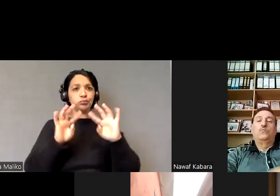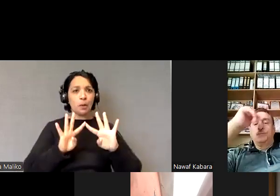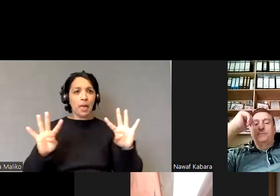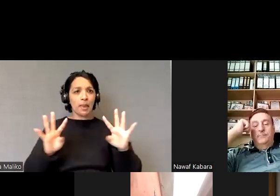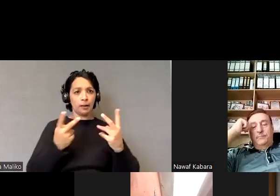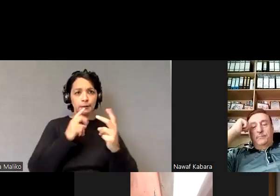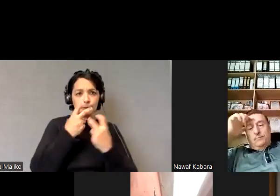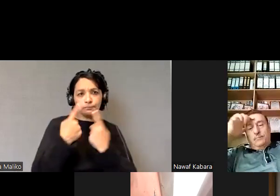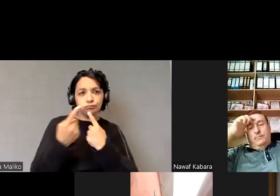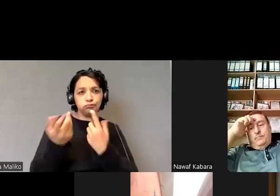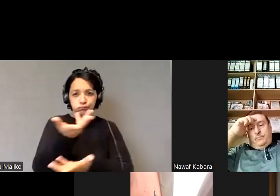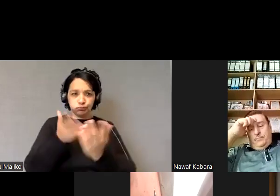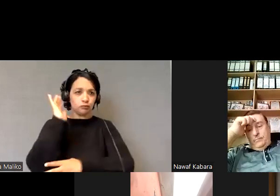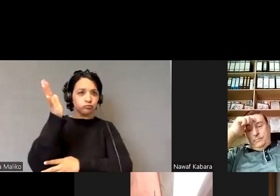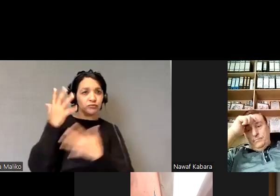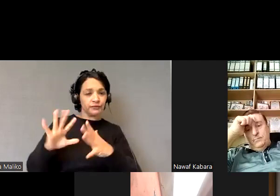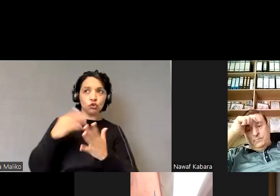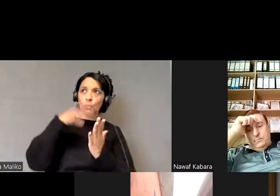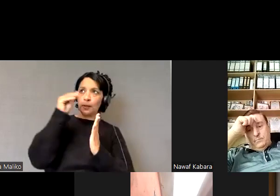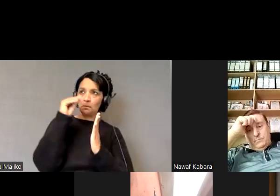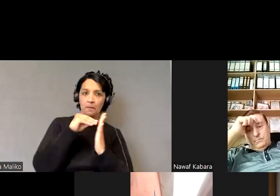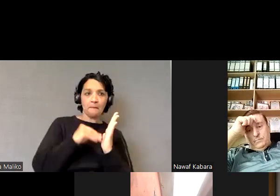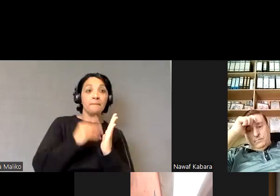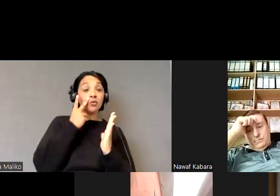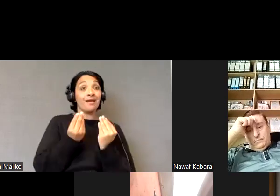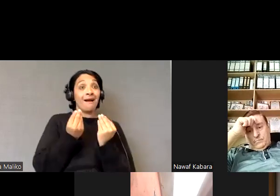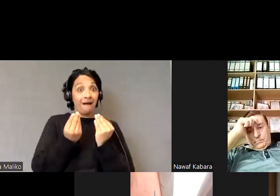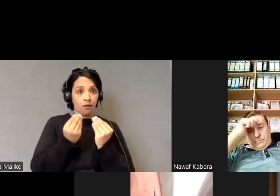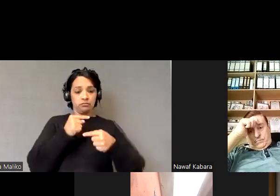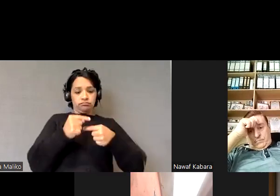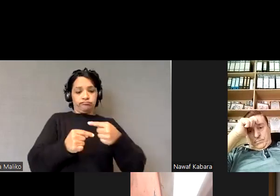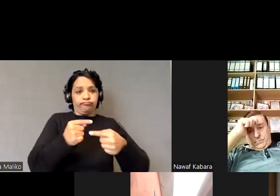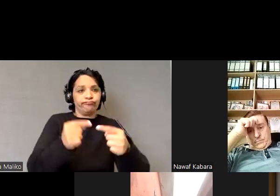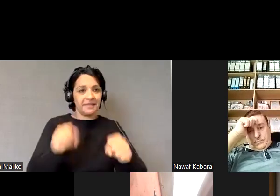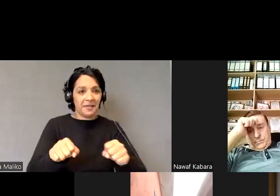some complete takea with as to advance this effort. Thank you very much.